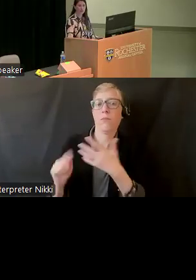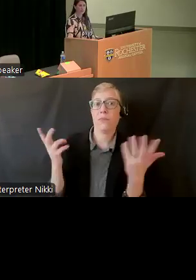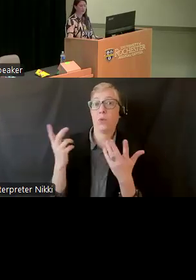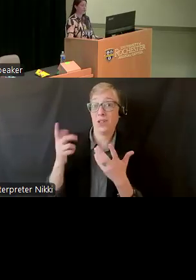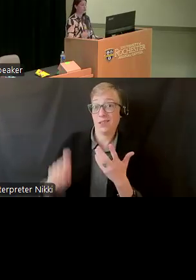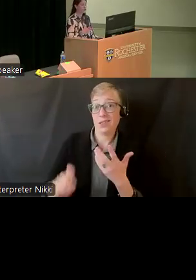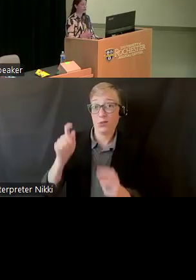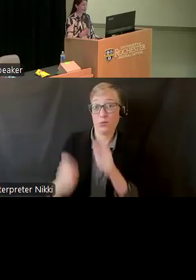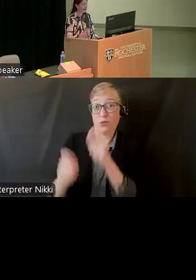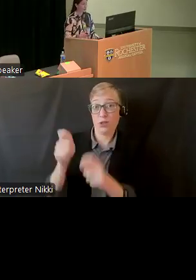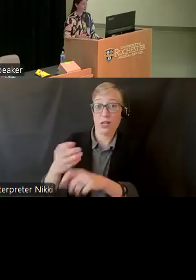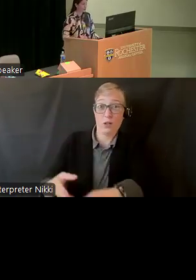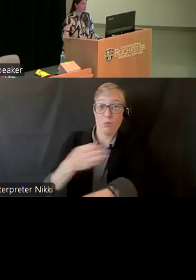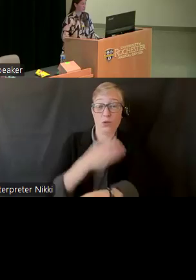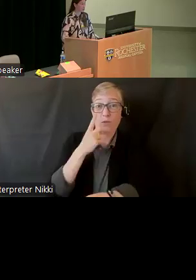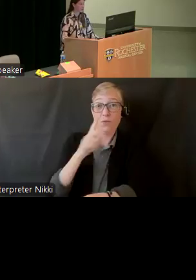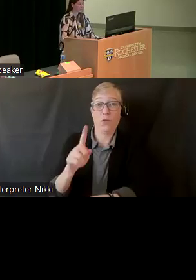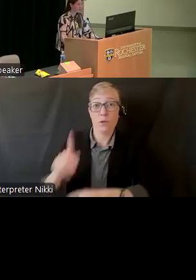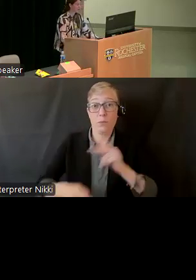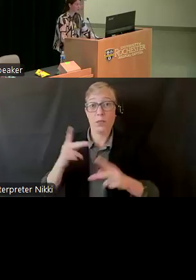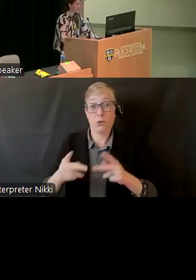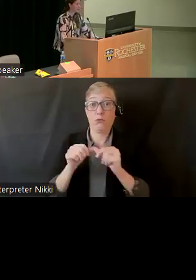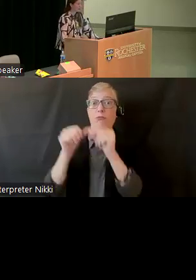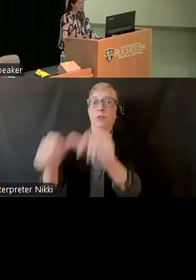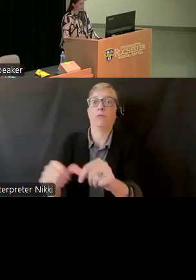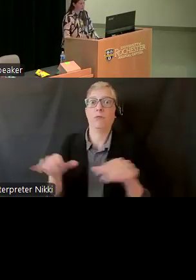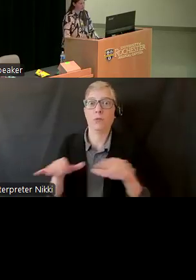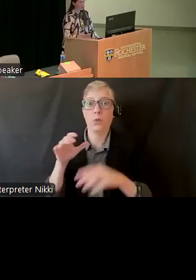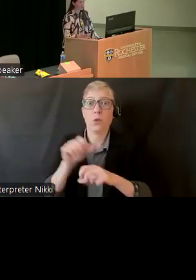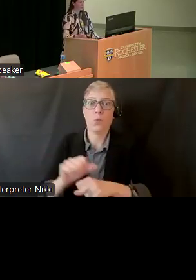from to allow folks to keep doing the work that they want to do and what are particular